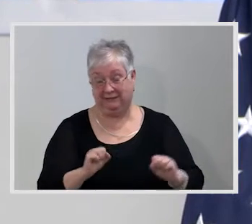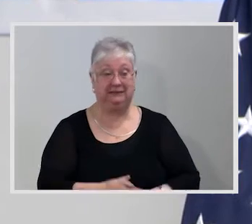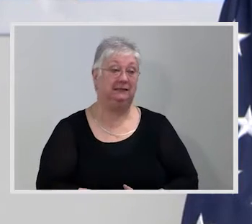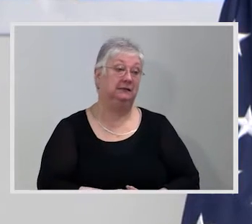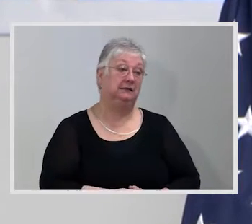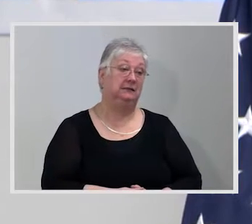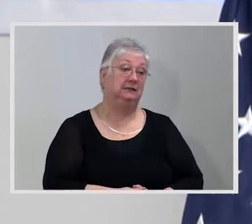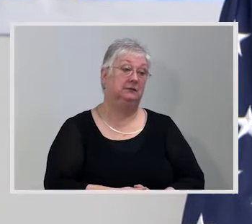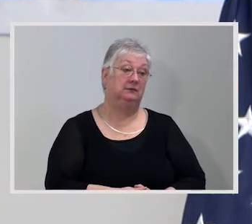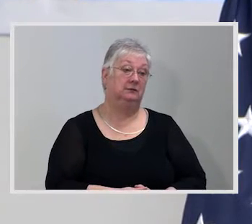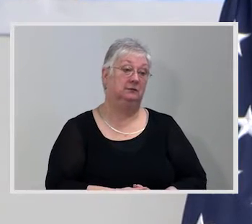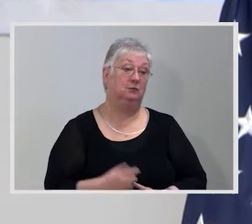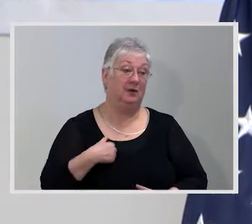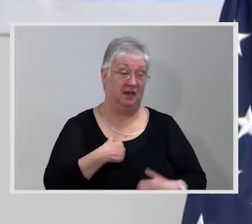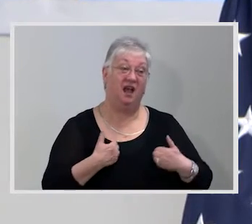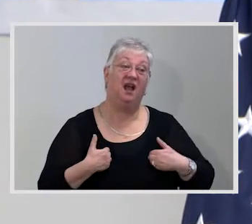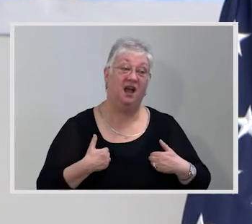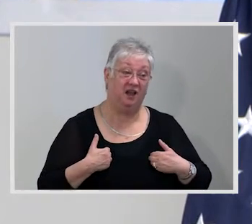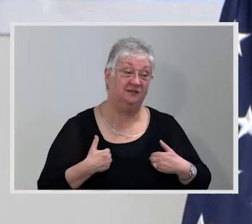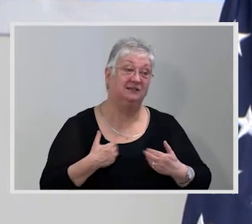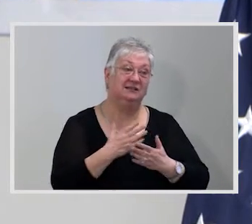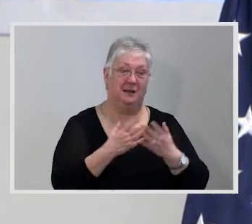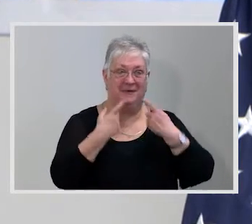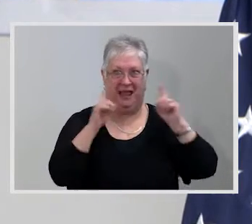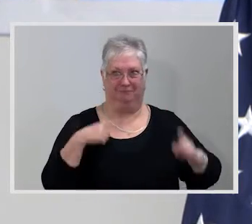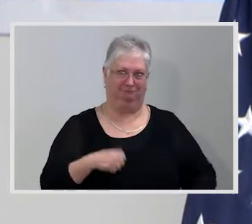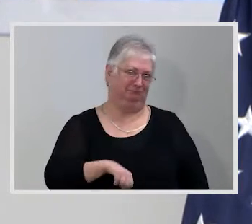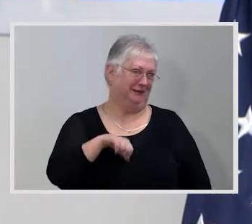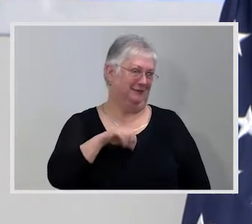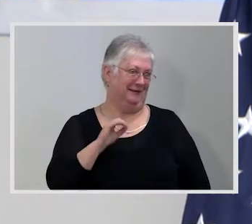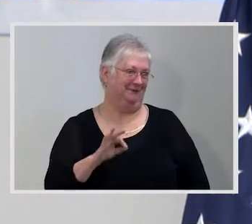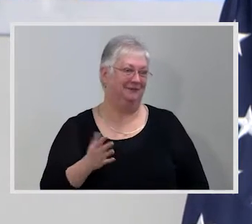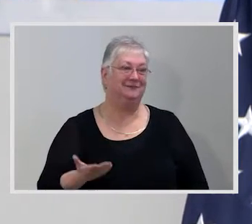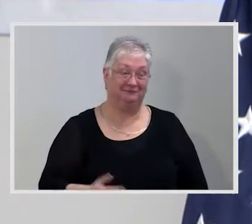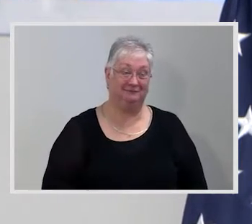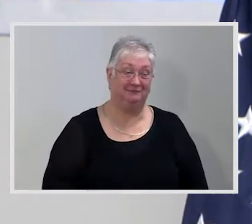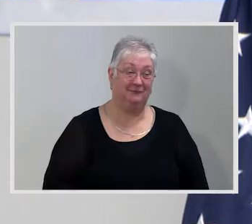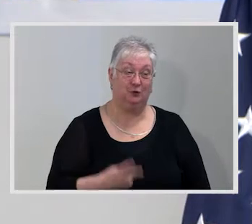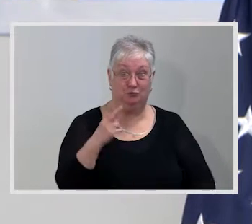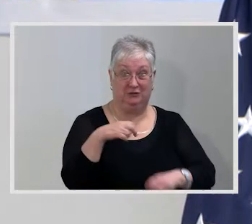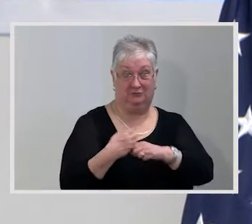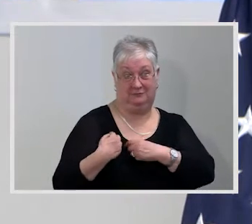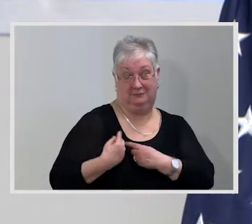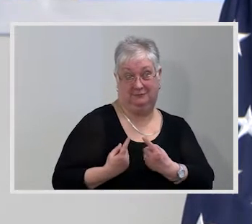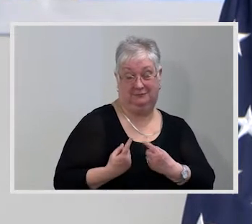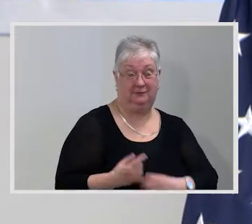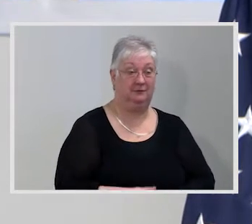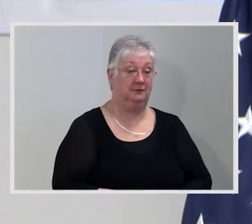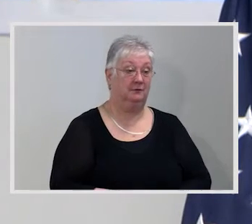OVER THE LAST TWO YEARS, TOTAL CRIME IN THE DISTRICT HAS DROPPED 9%. IN 2016 ALONE, WE SAW A 10%